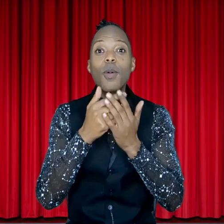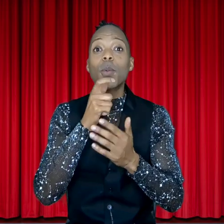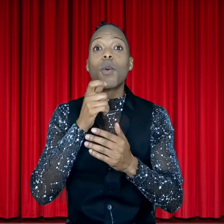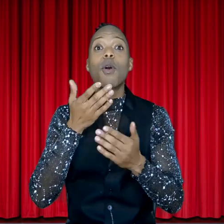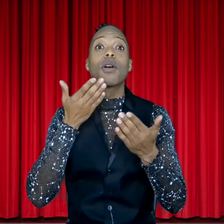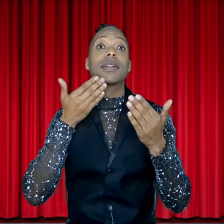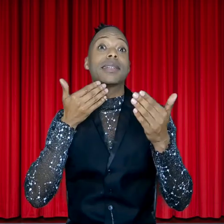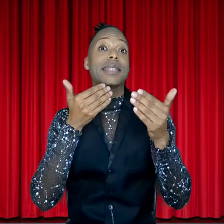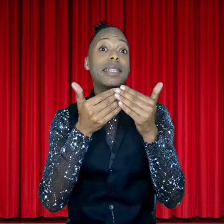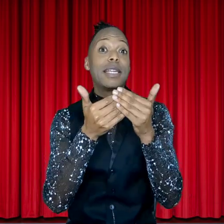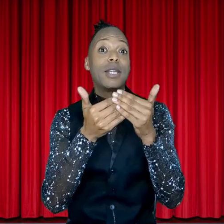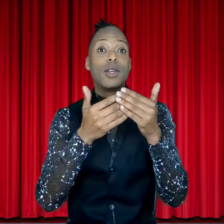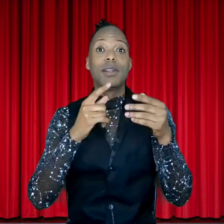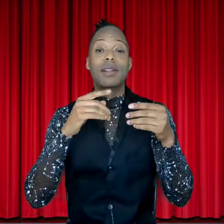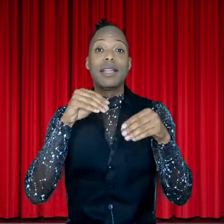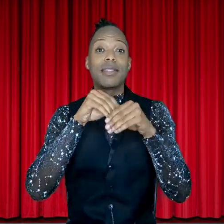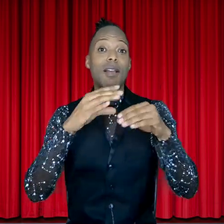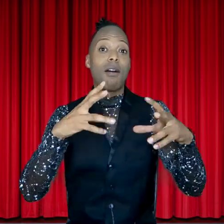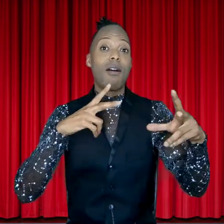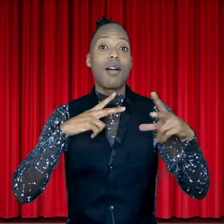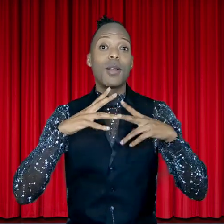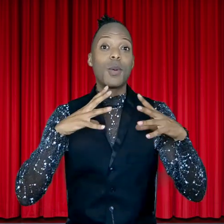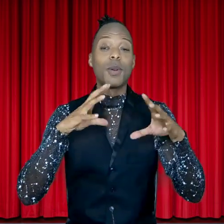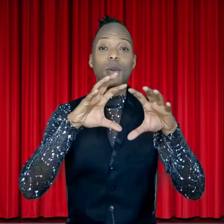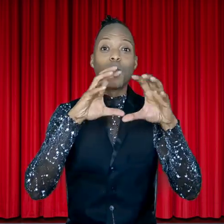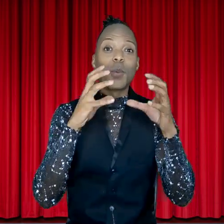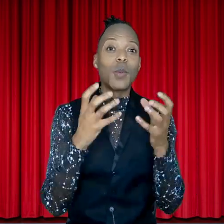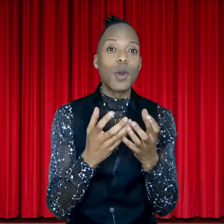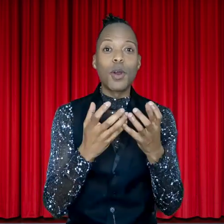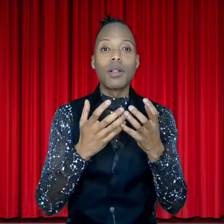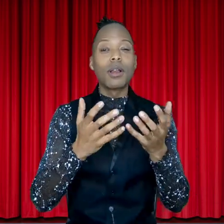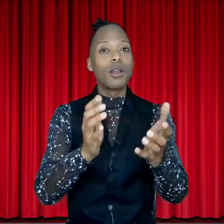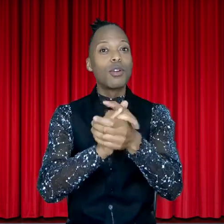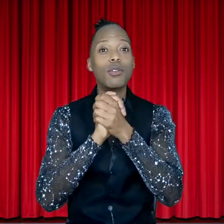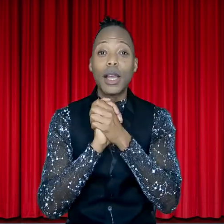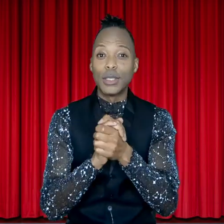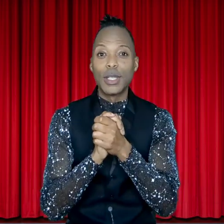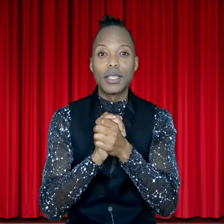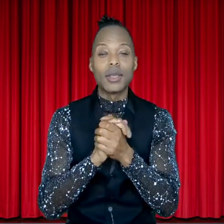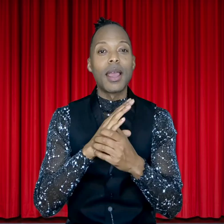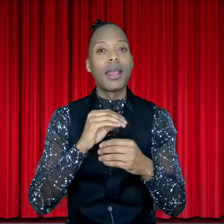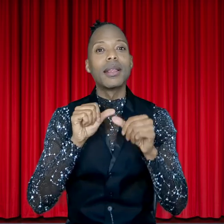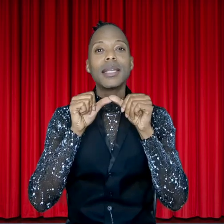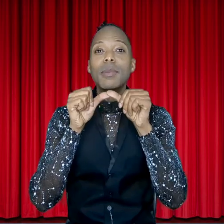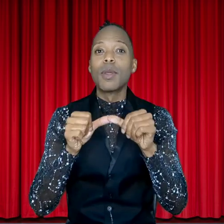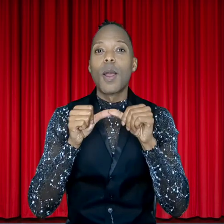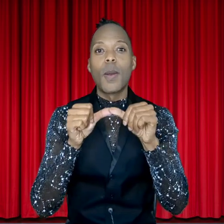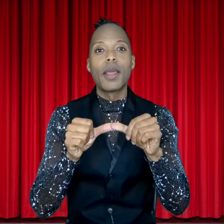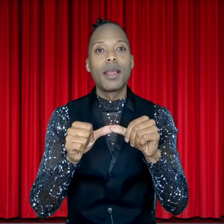congratulations! -- continue, do not give up! I will be there to